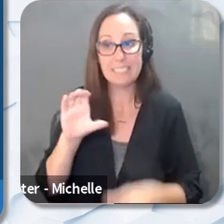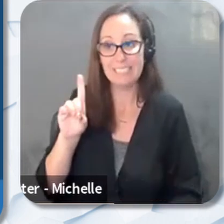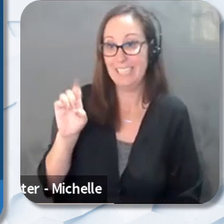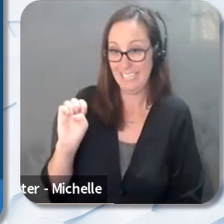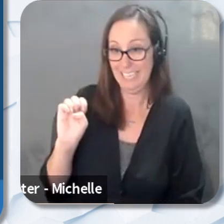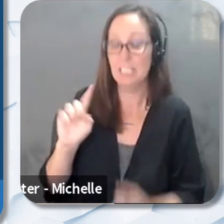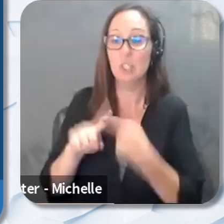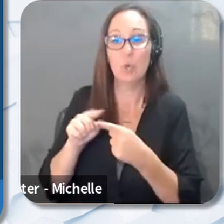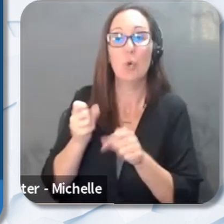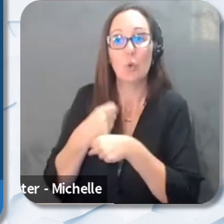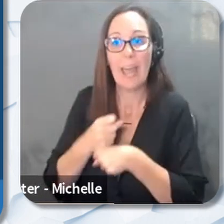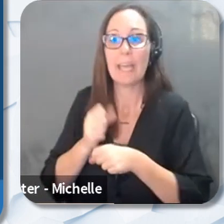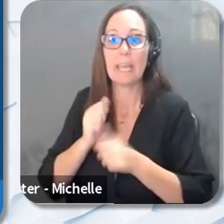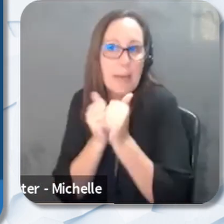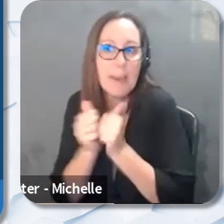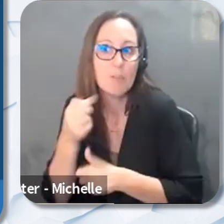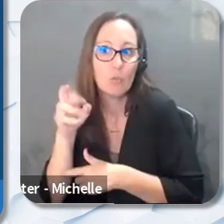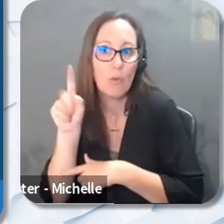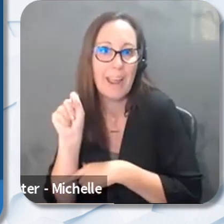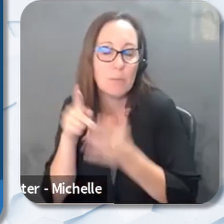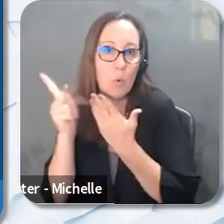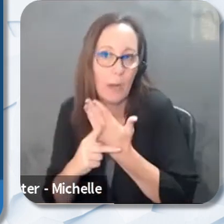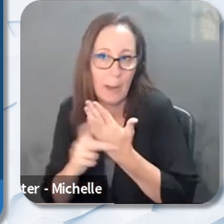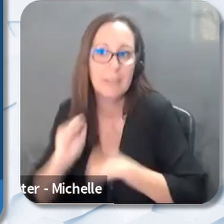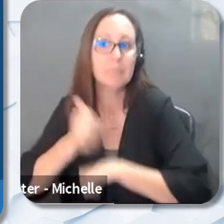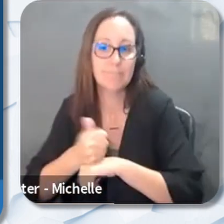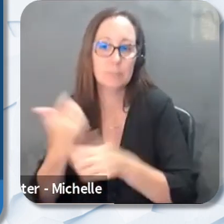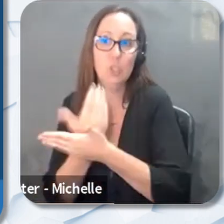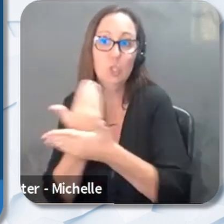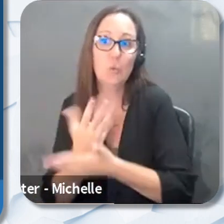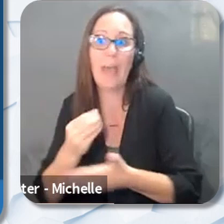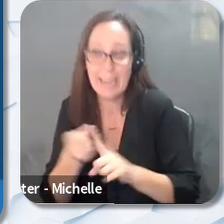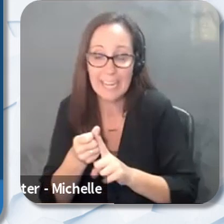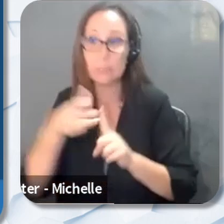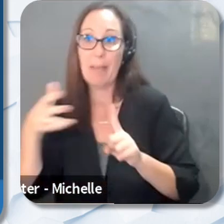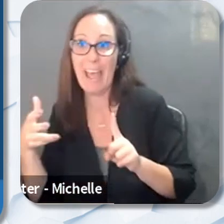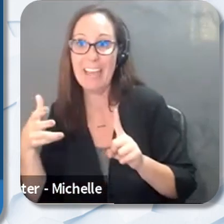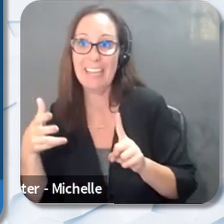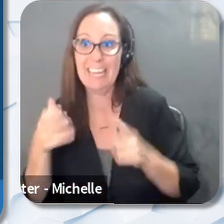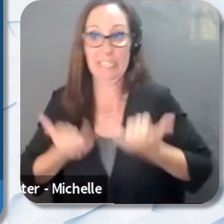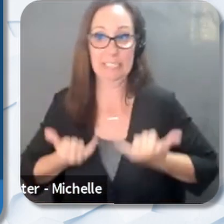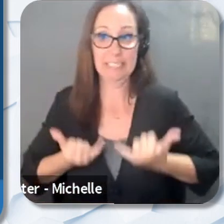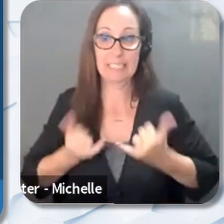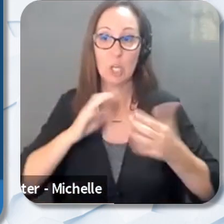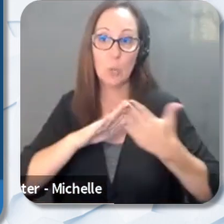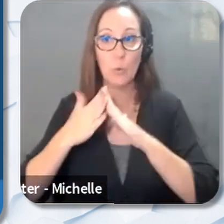create a competitive grant program to establish new and expand existing Community schools and